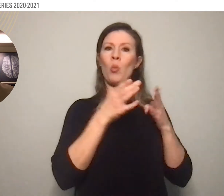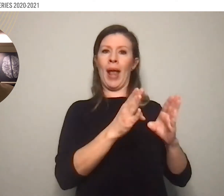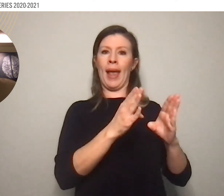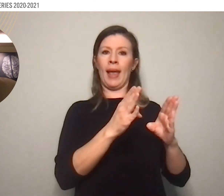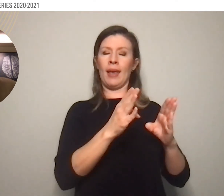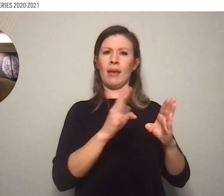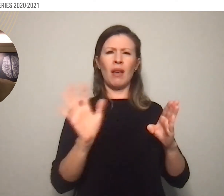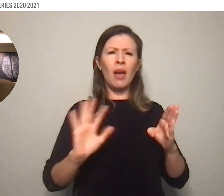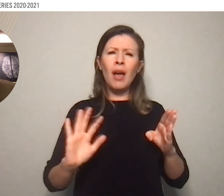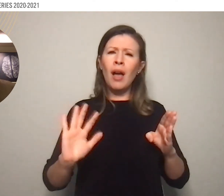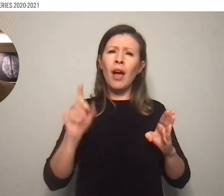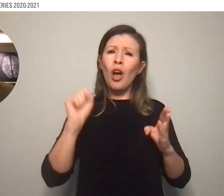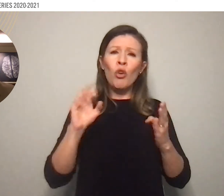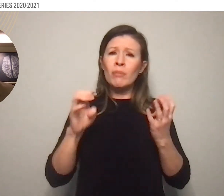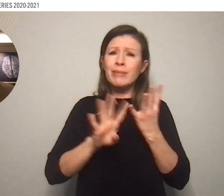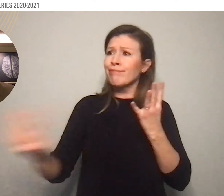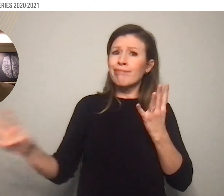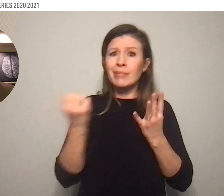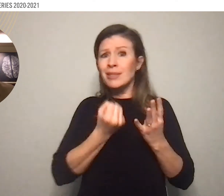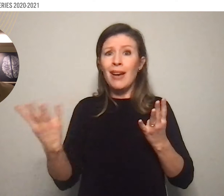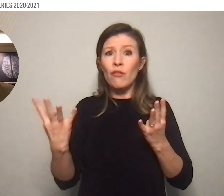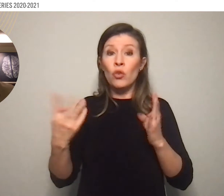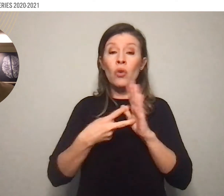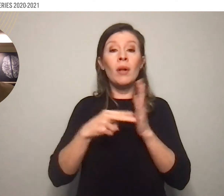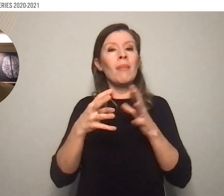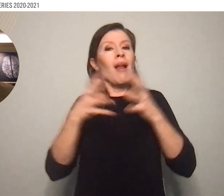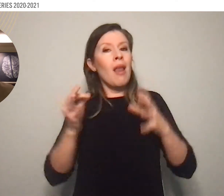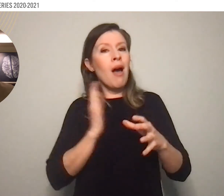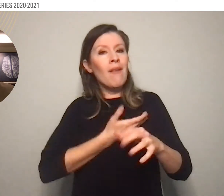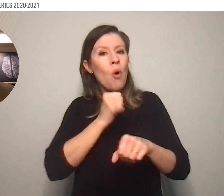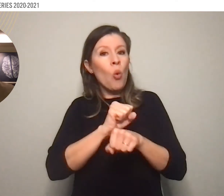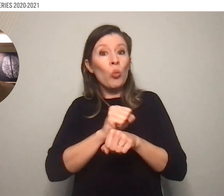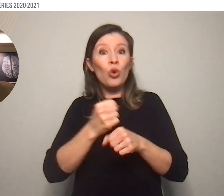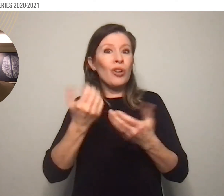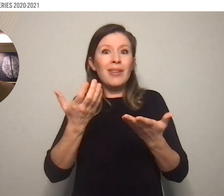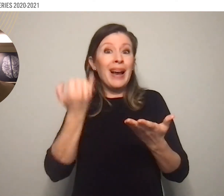likely multiple mechanisms and so, and so much of our work is going to have a hard time breaking